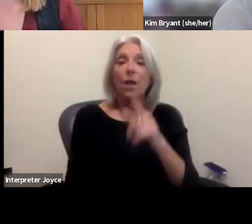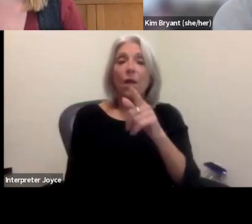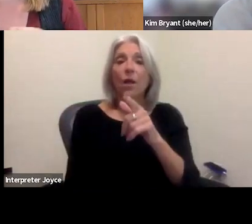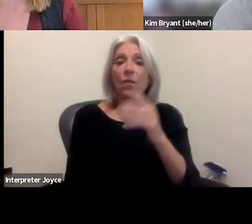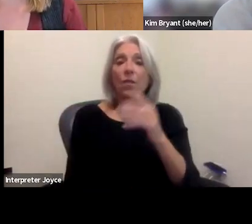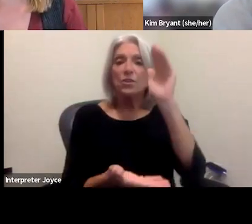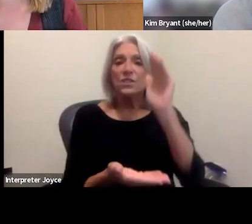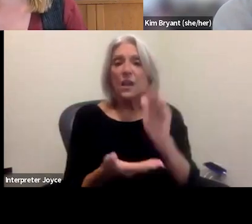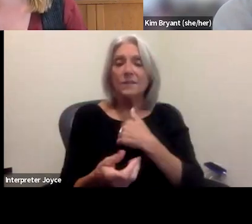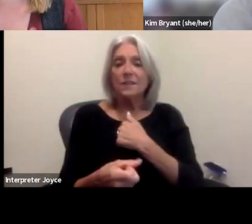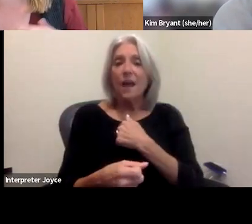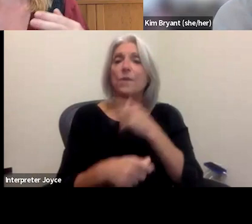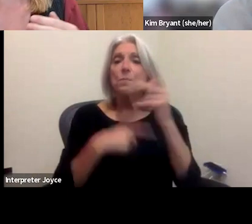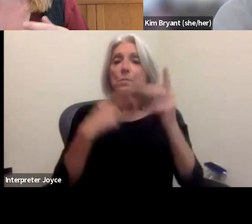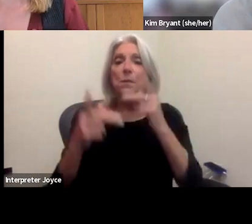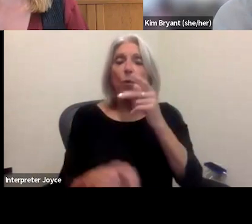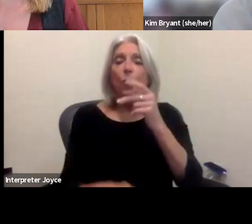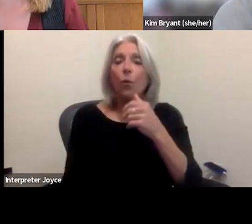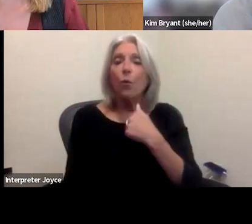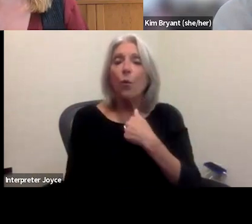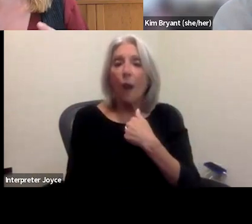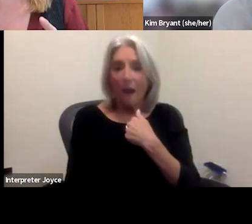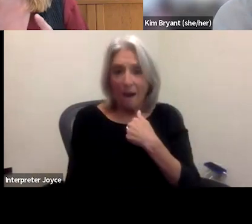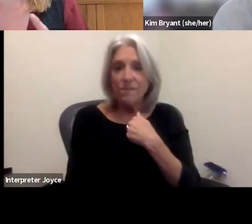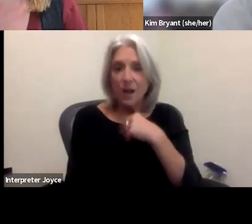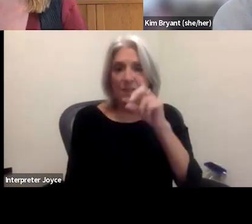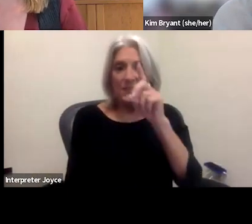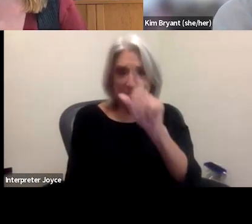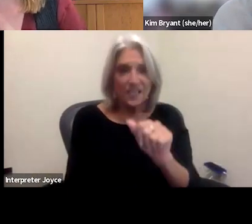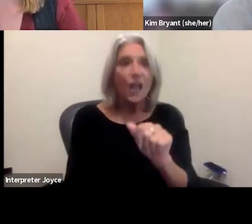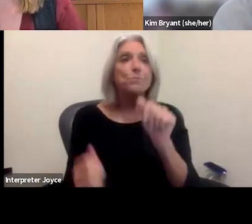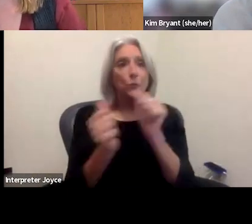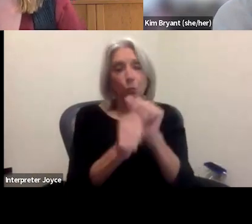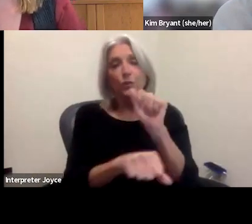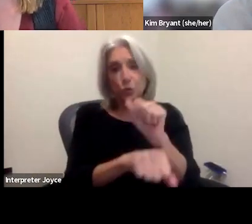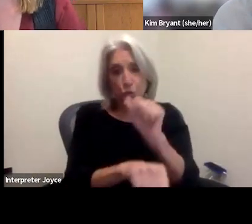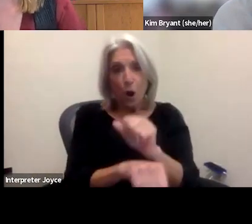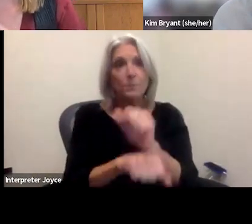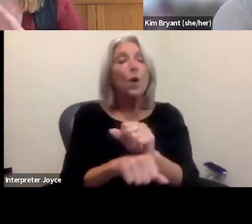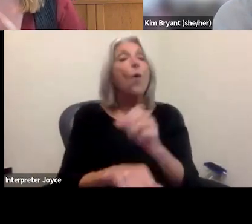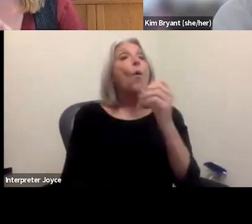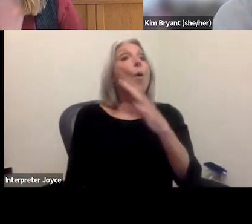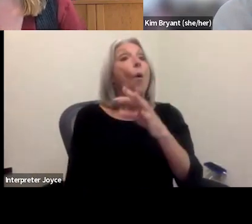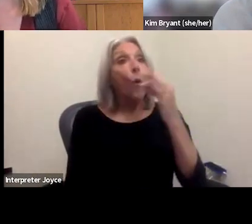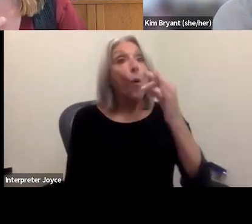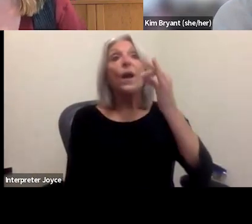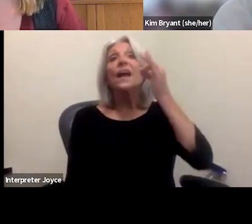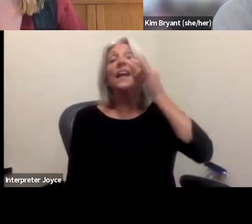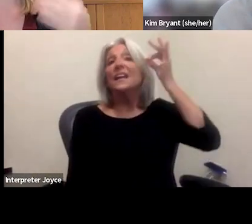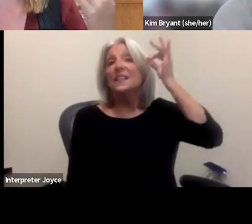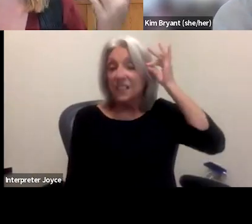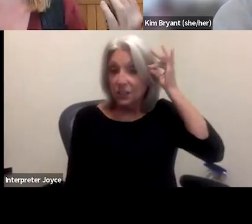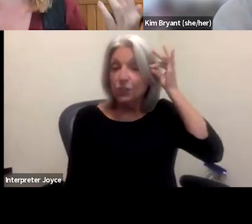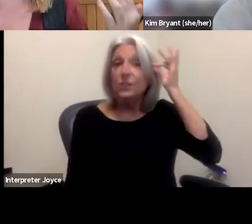but you see it around particularly Indigenous populations and tribal groups actually having more